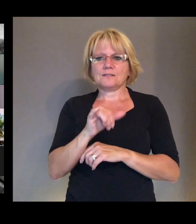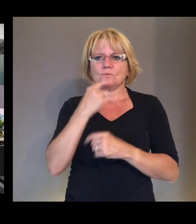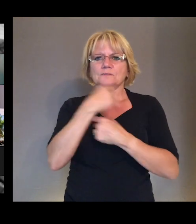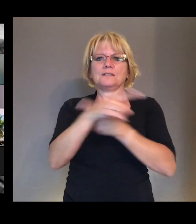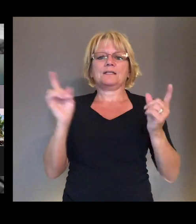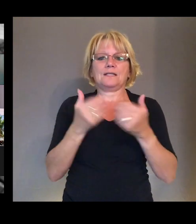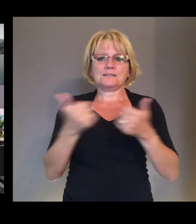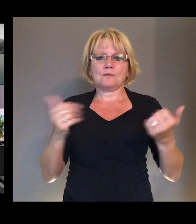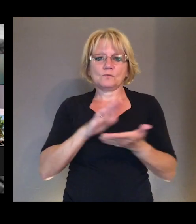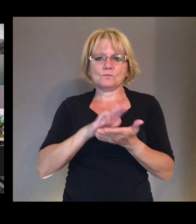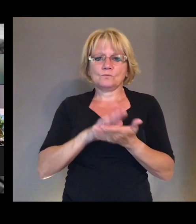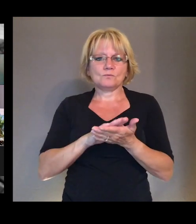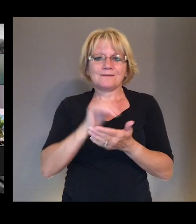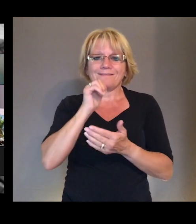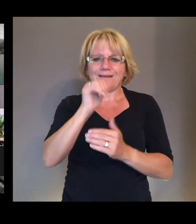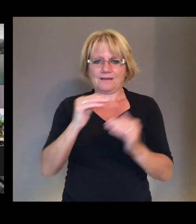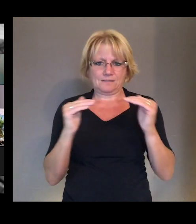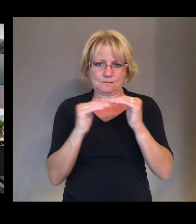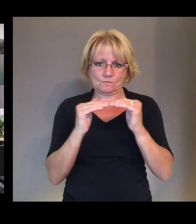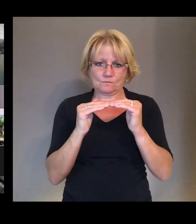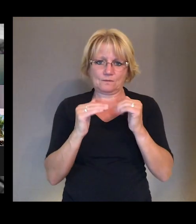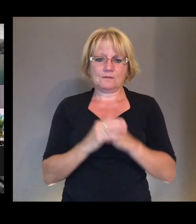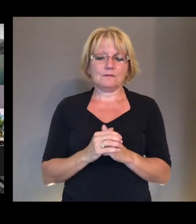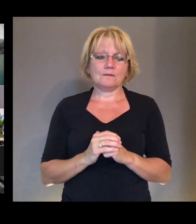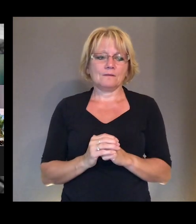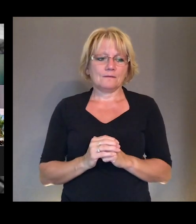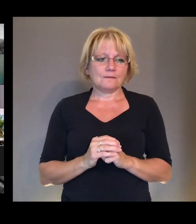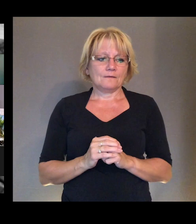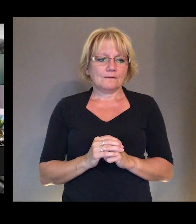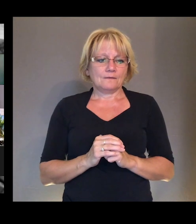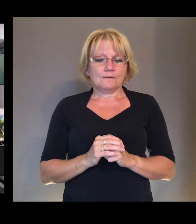declaring that the separate schools are inherently unequal. Next one.